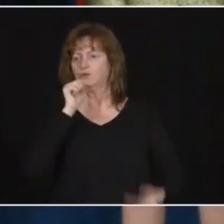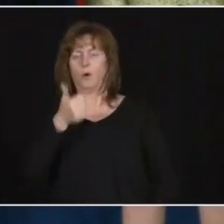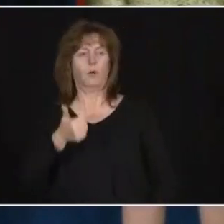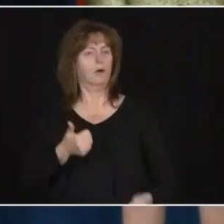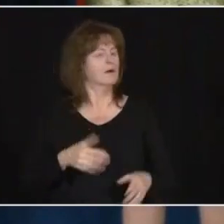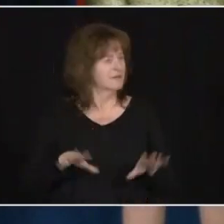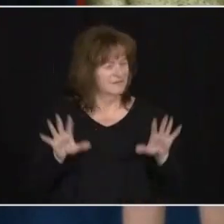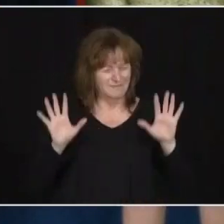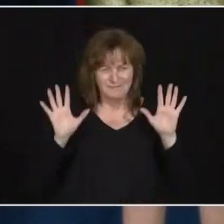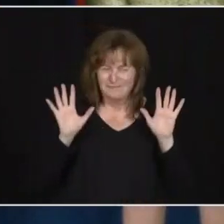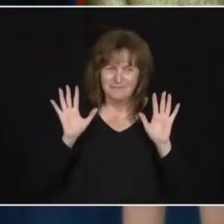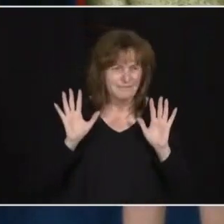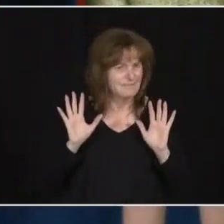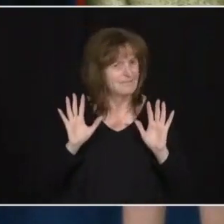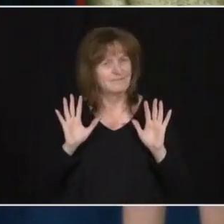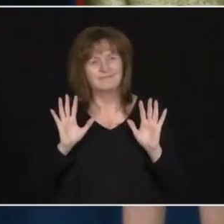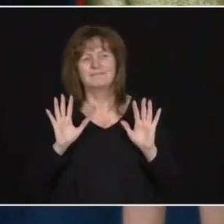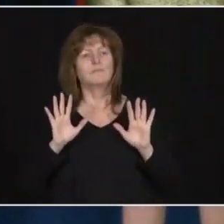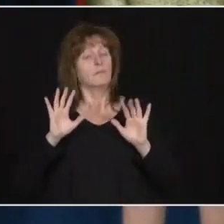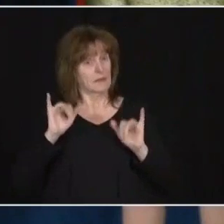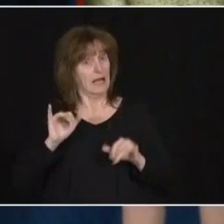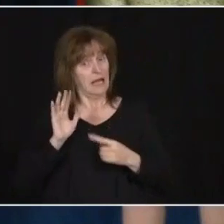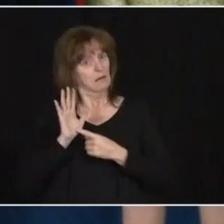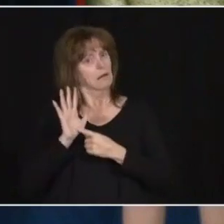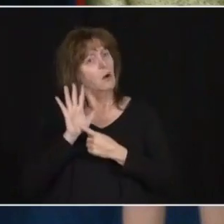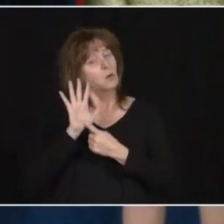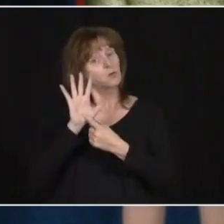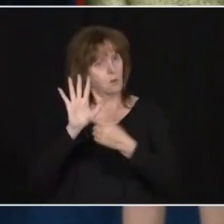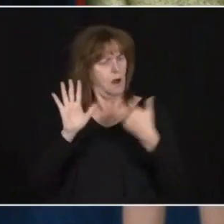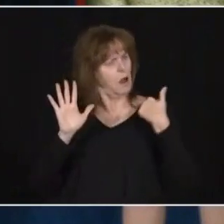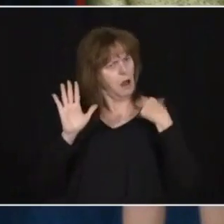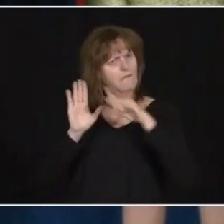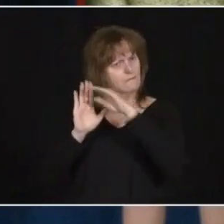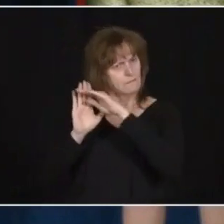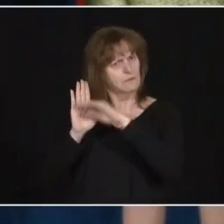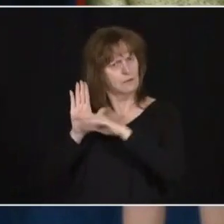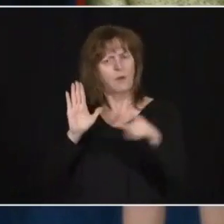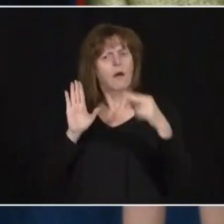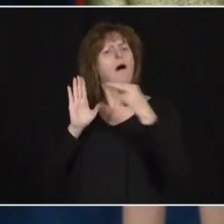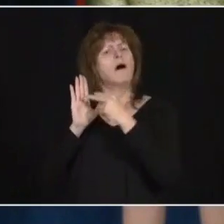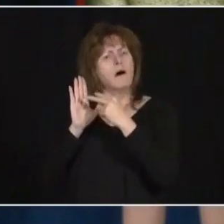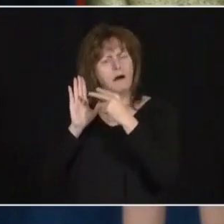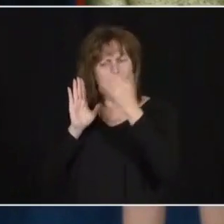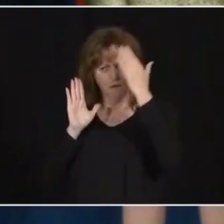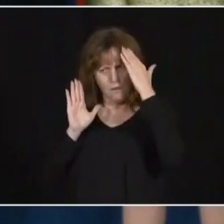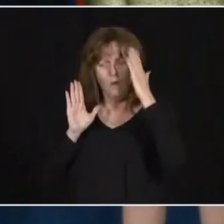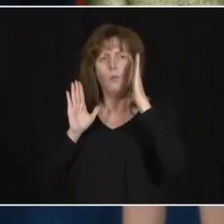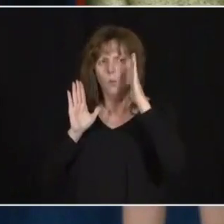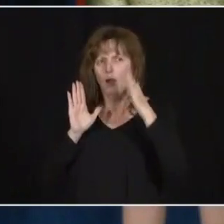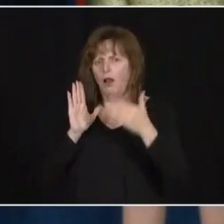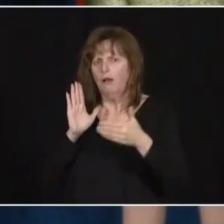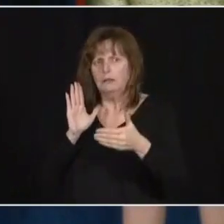the time is coming sooner and we're going to get there. And I just want people to be prepared.